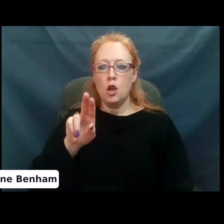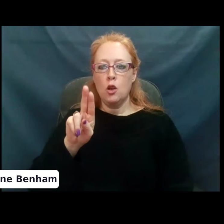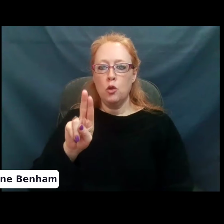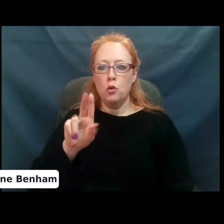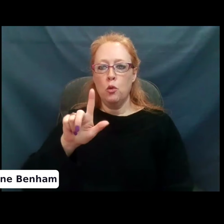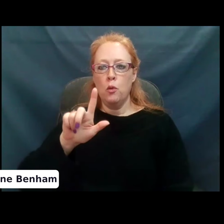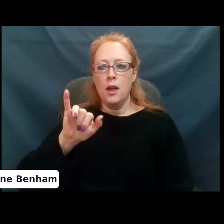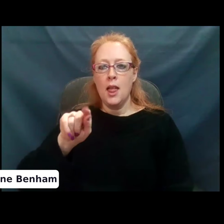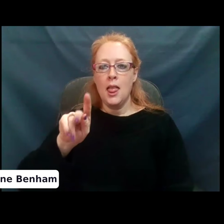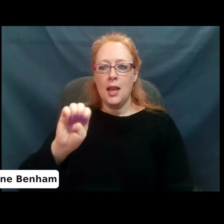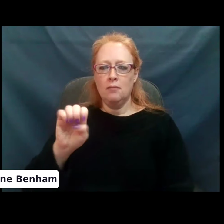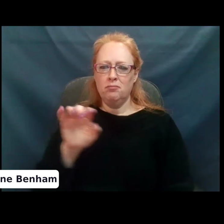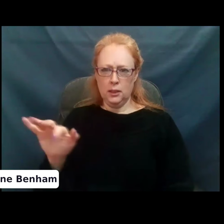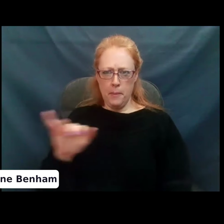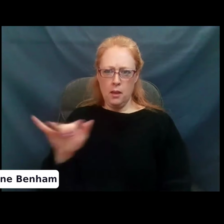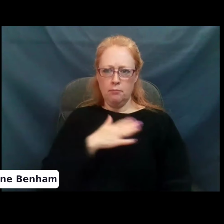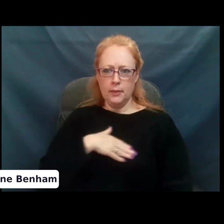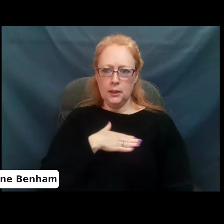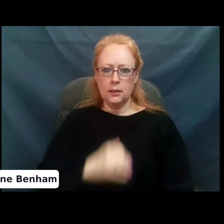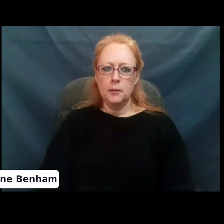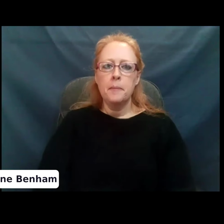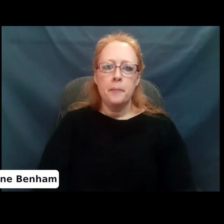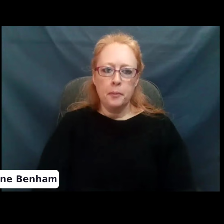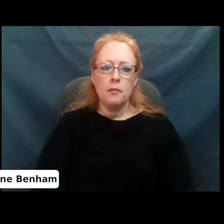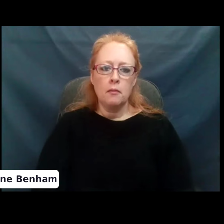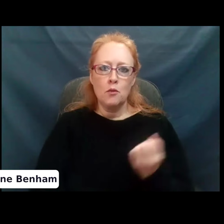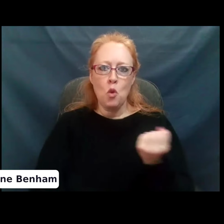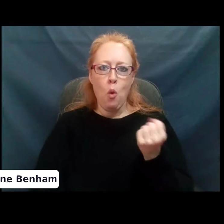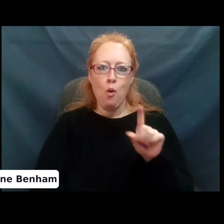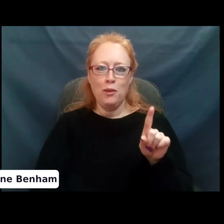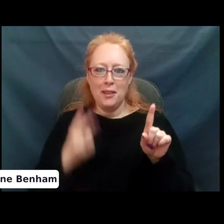Feel free what is app that you use there was a question. Angie: I use manage light